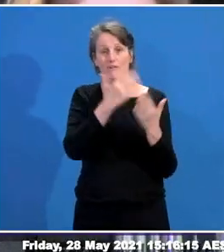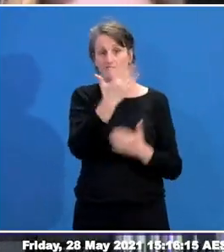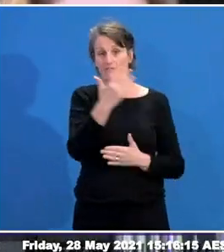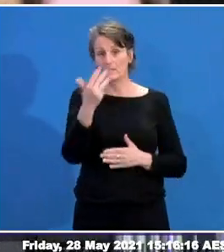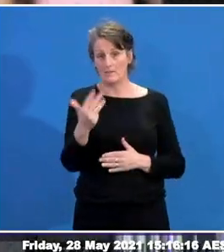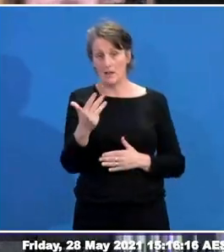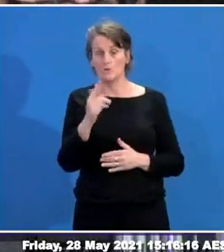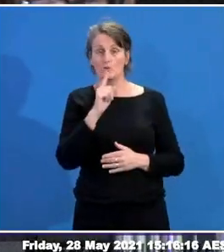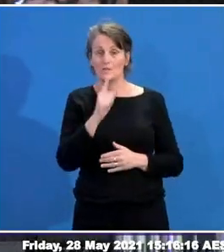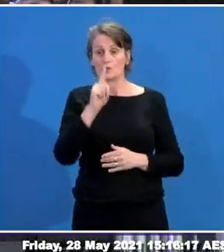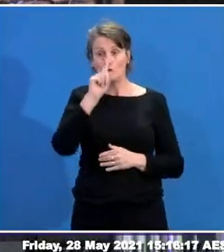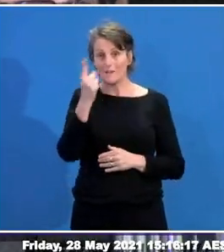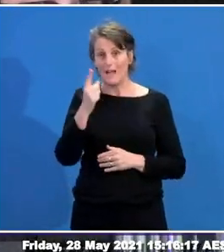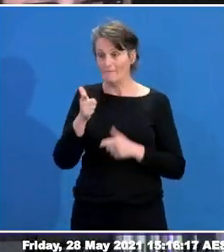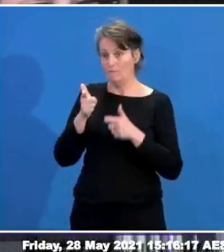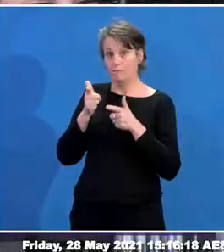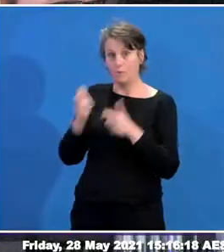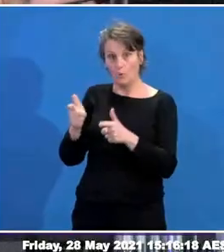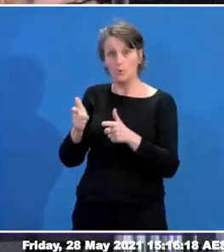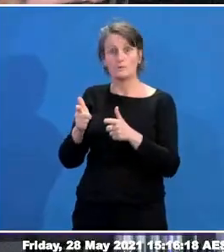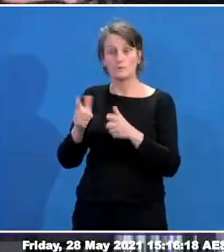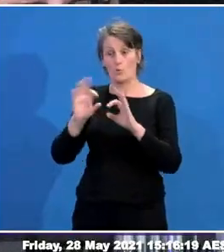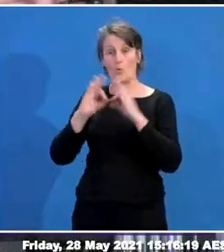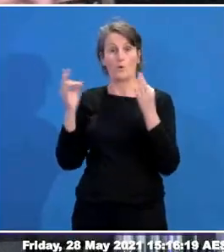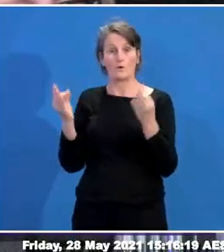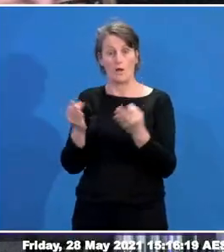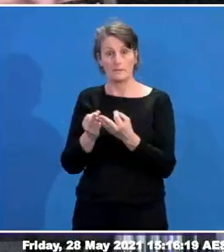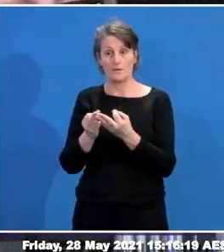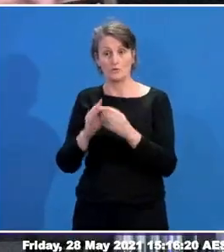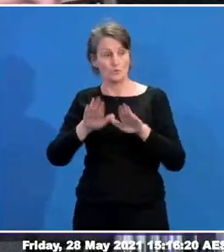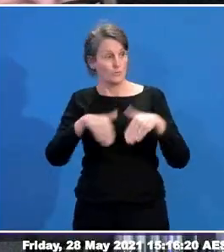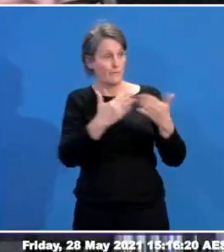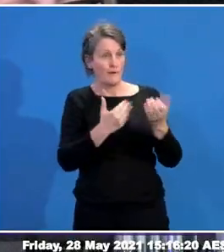you said you can't compel a registered NDIS provider to provide support, so what